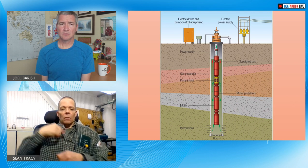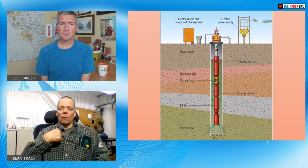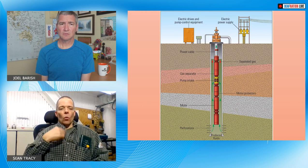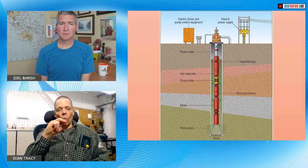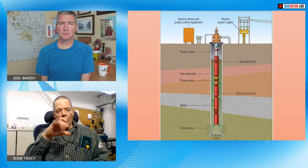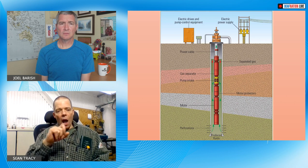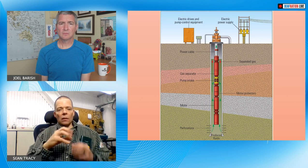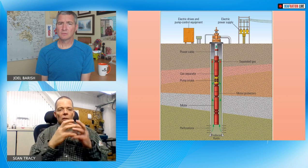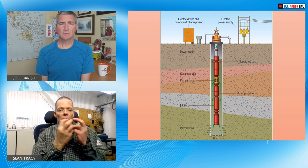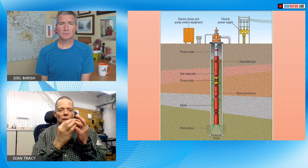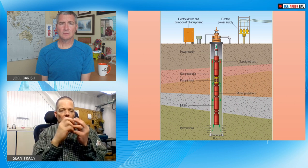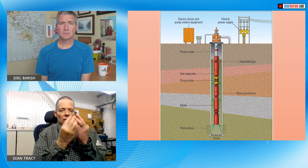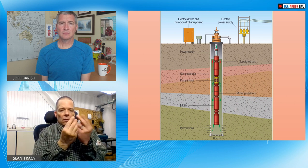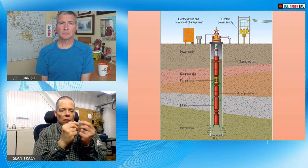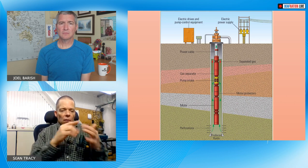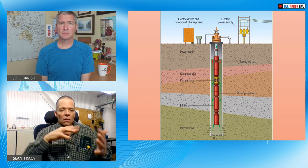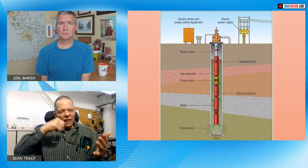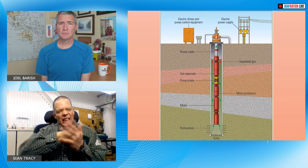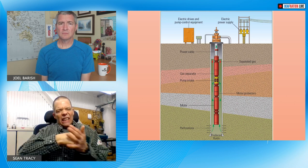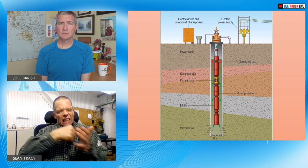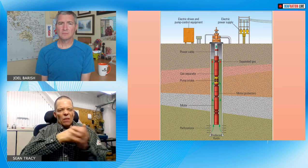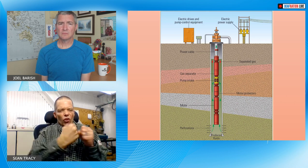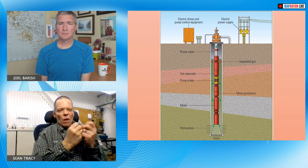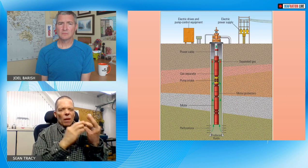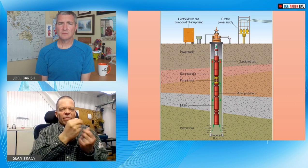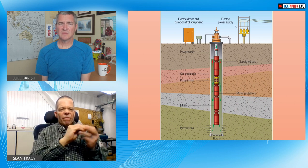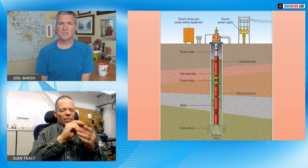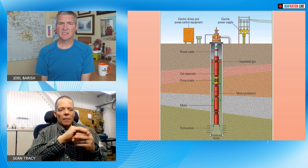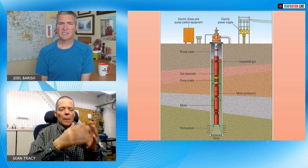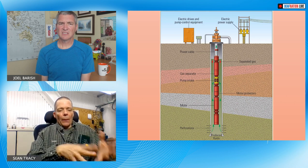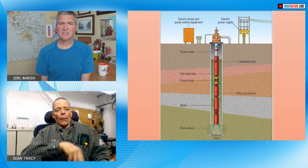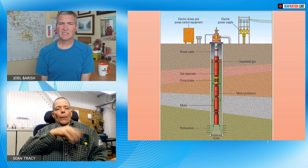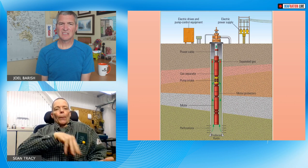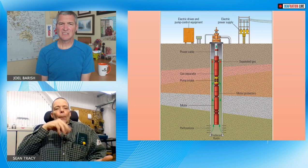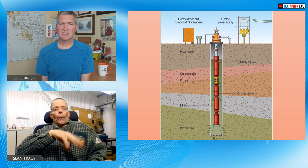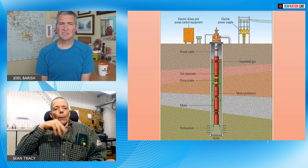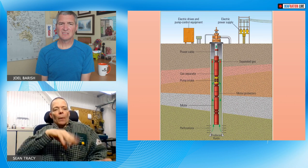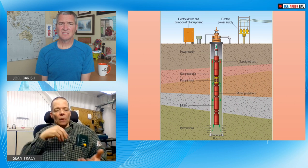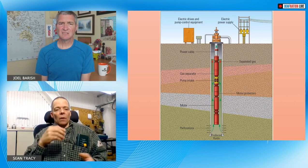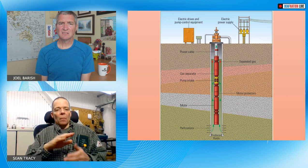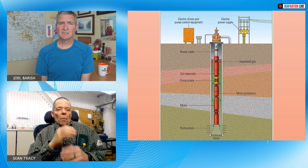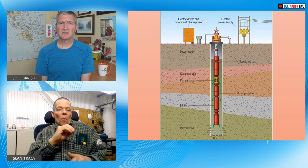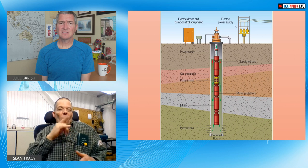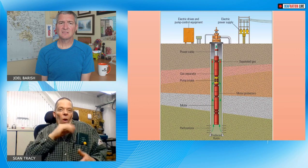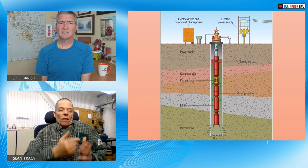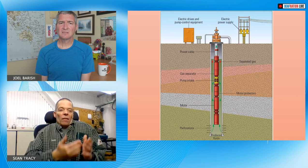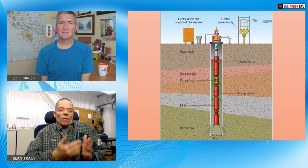We know that mostly oil is a liquid but sometimes it's formed into rocks, too. So the pump is used to break up the rock that way we can bring some of that up to the surface too.